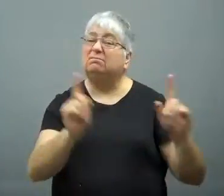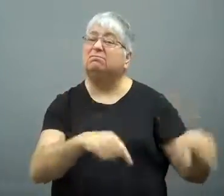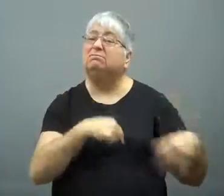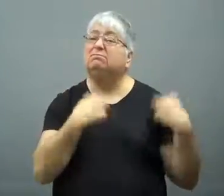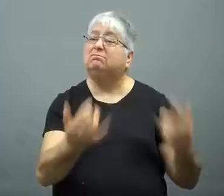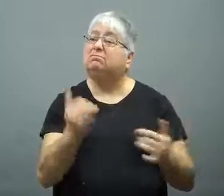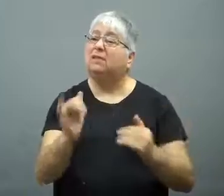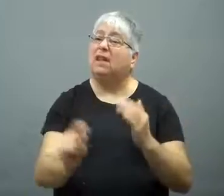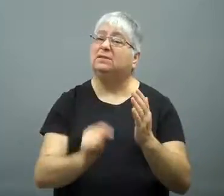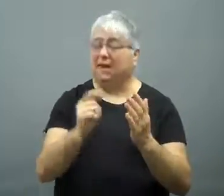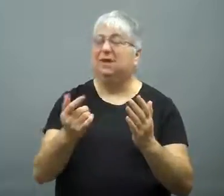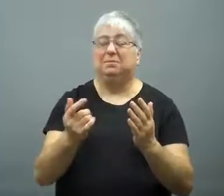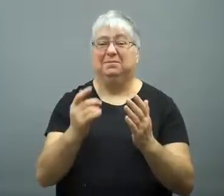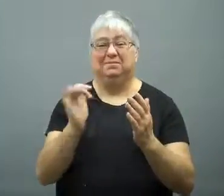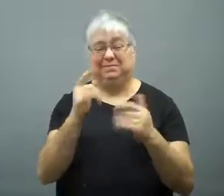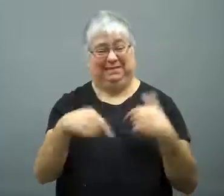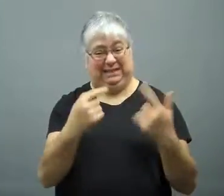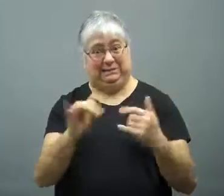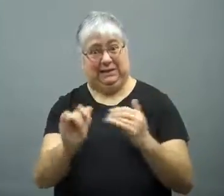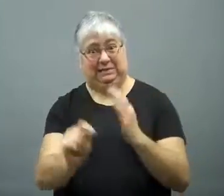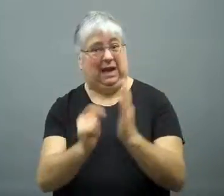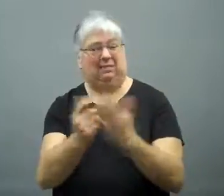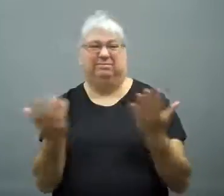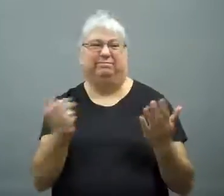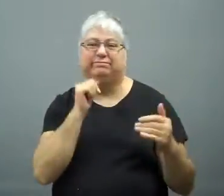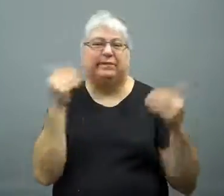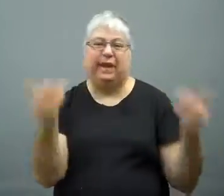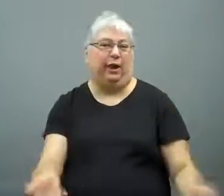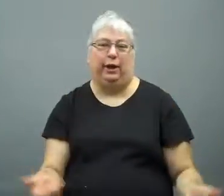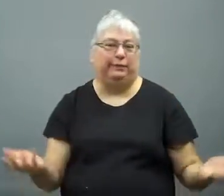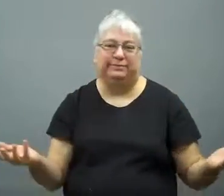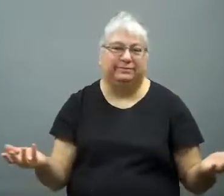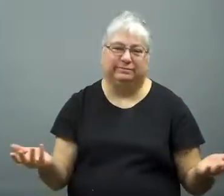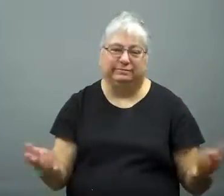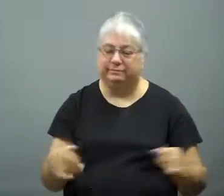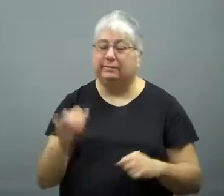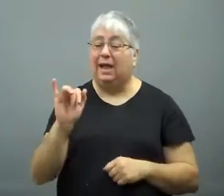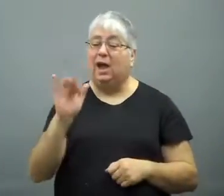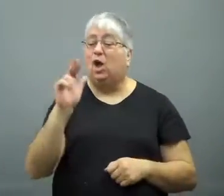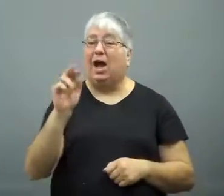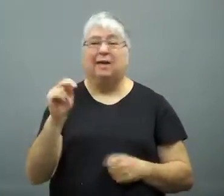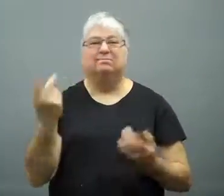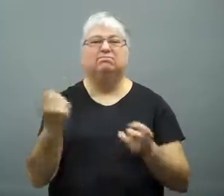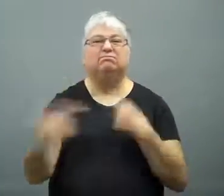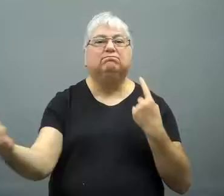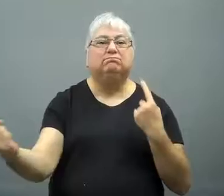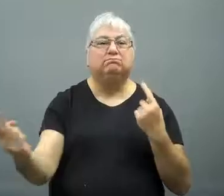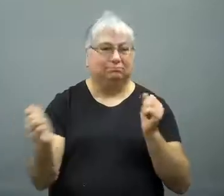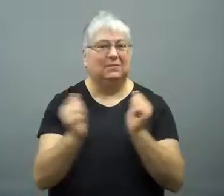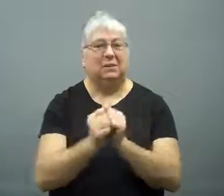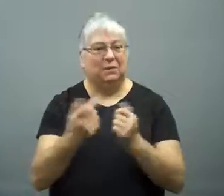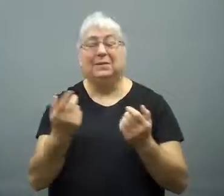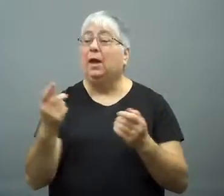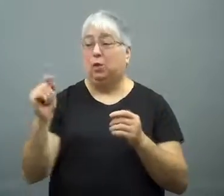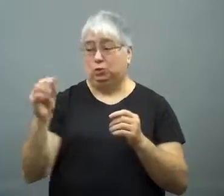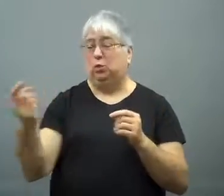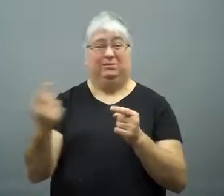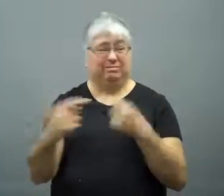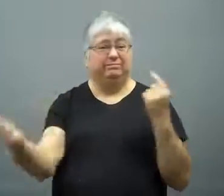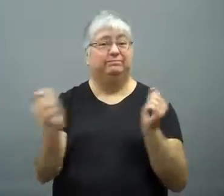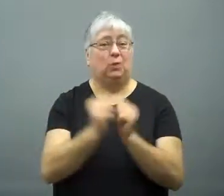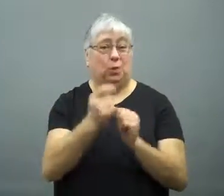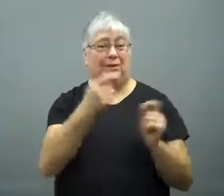Ever since then, the relationship between the two countries has not been good.